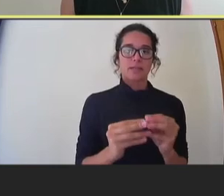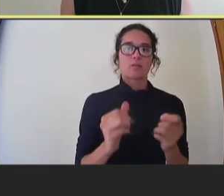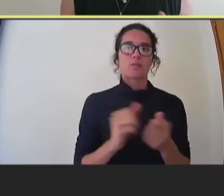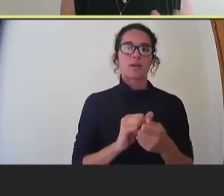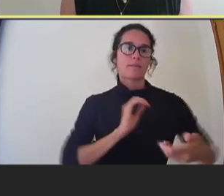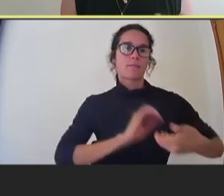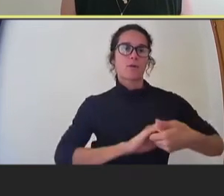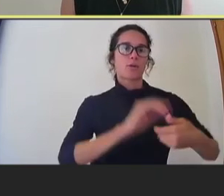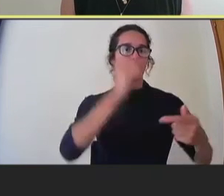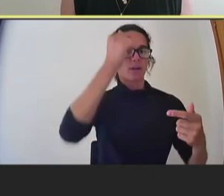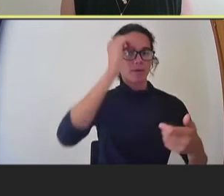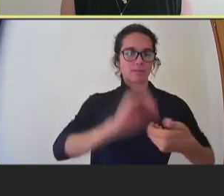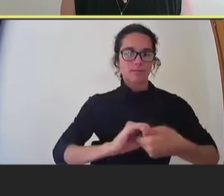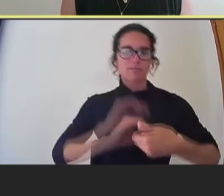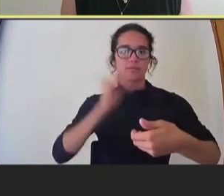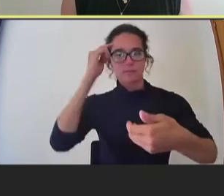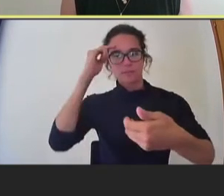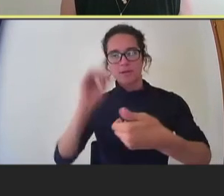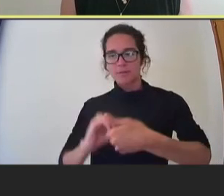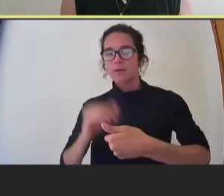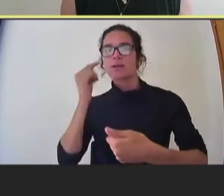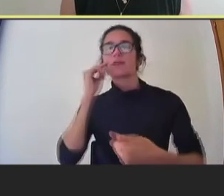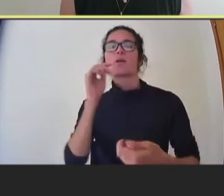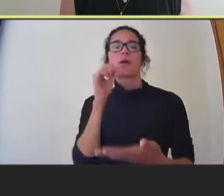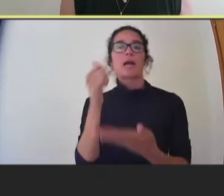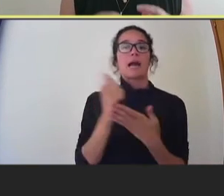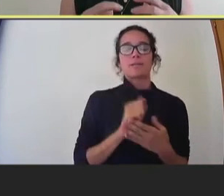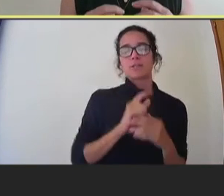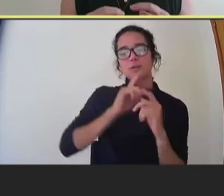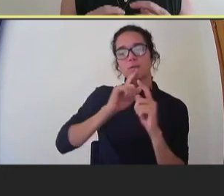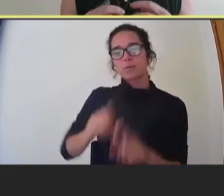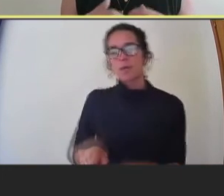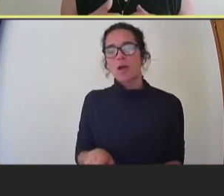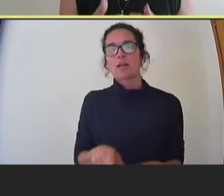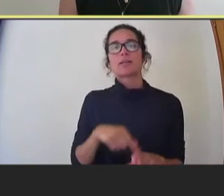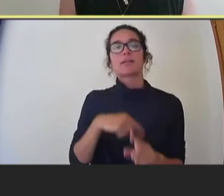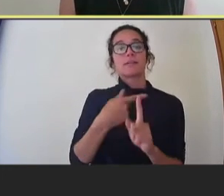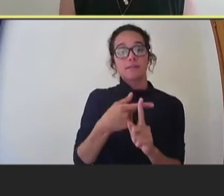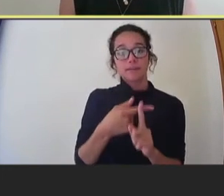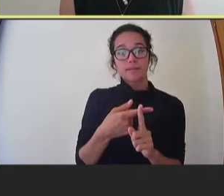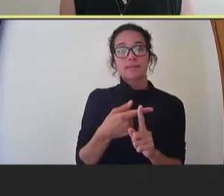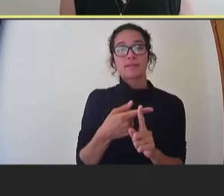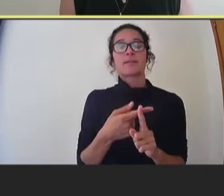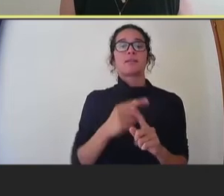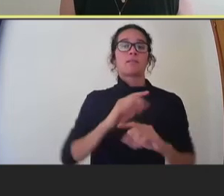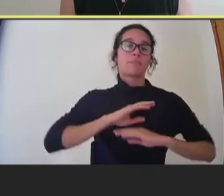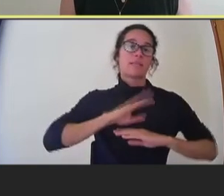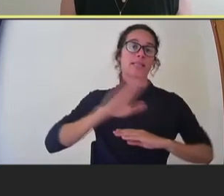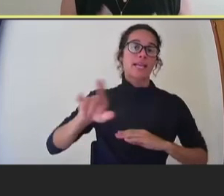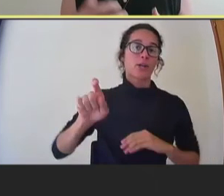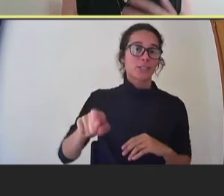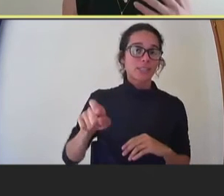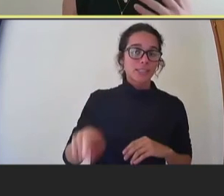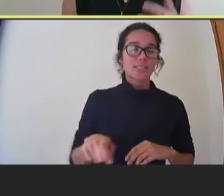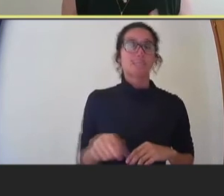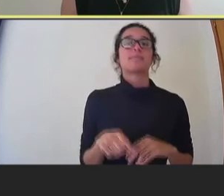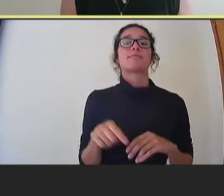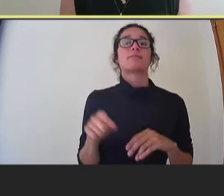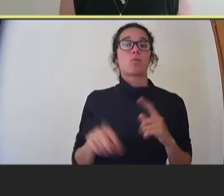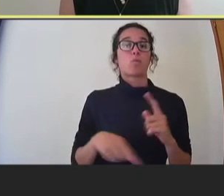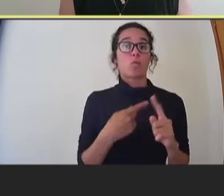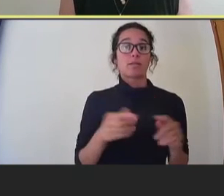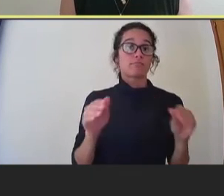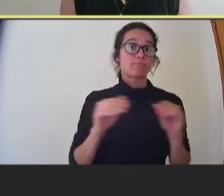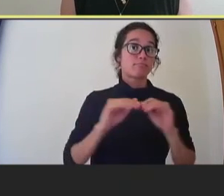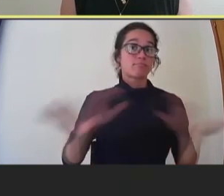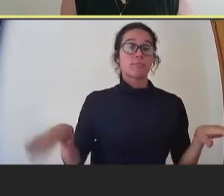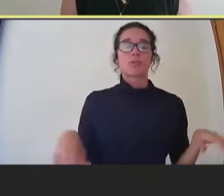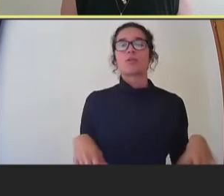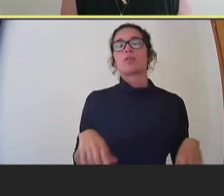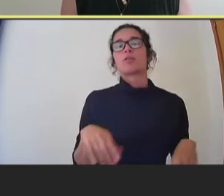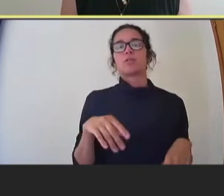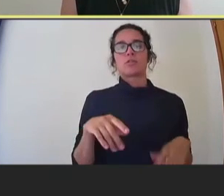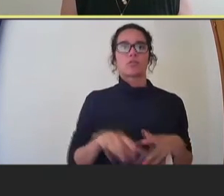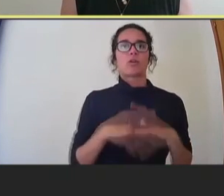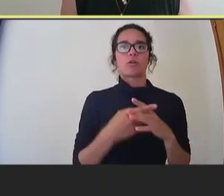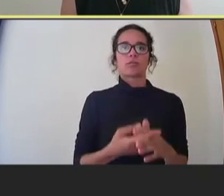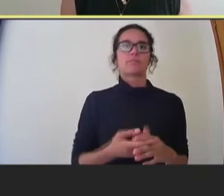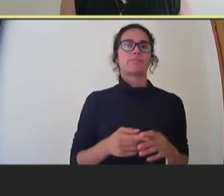that really helps us to respond and meet their needs, as outbreaks or pandemics start to form.